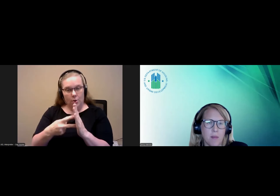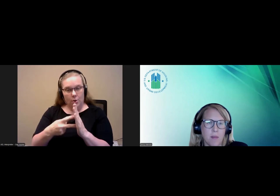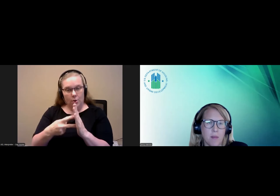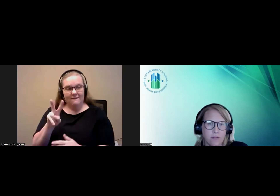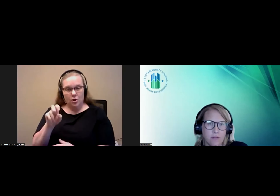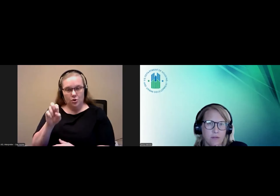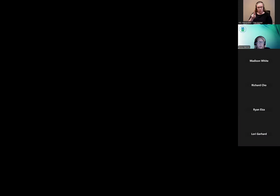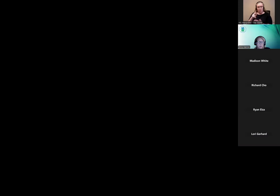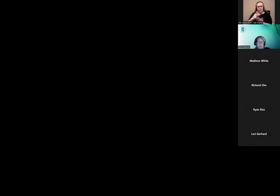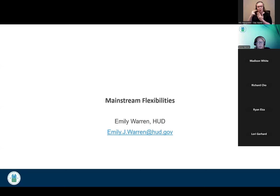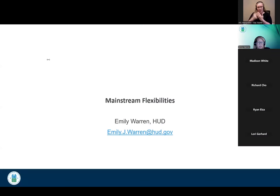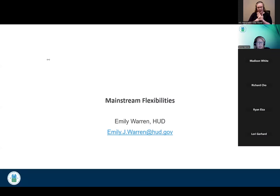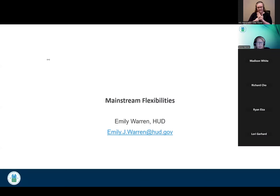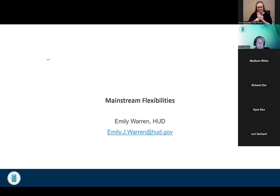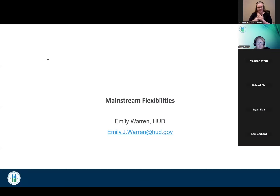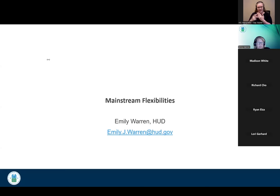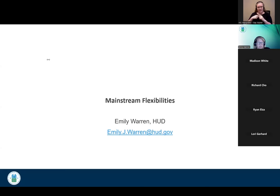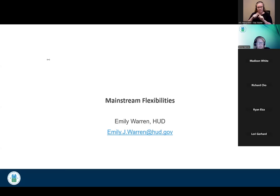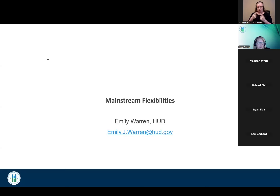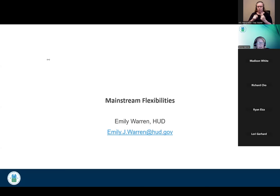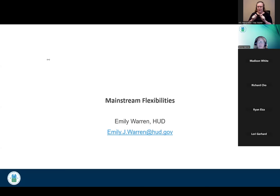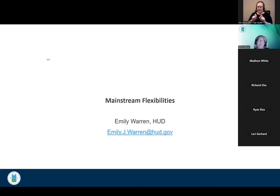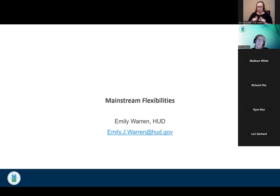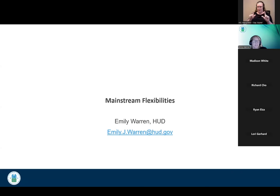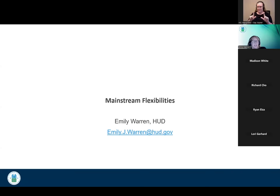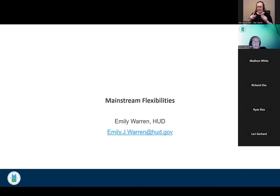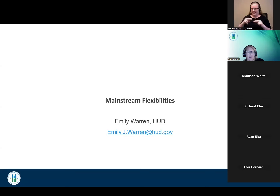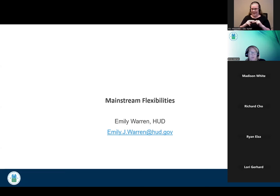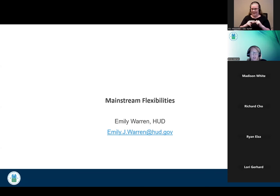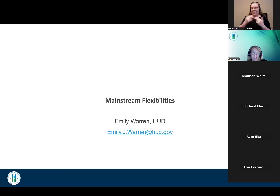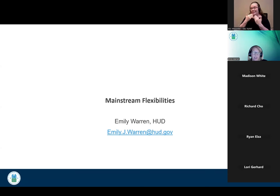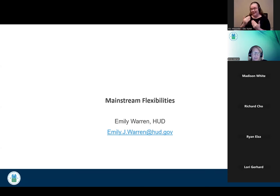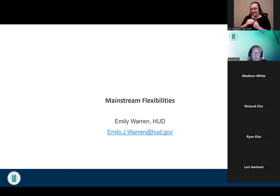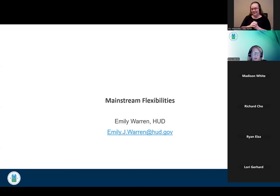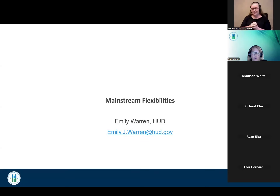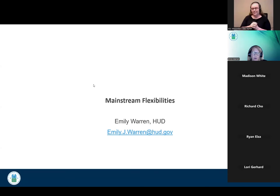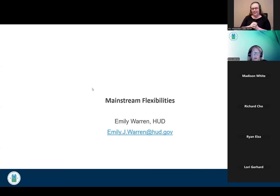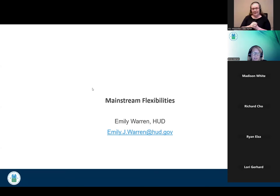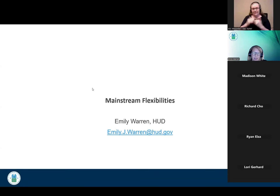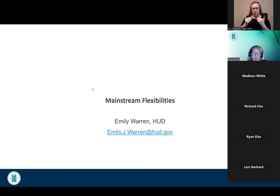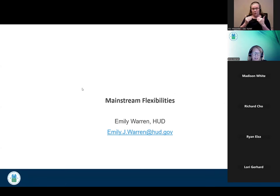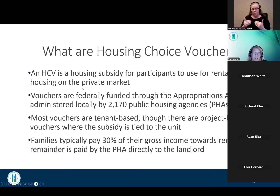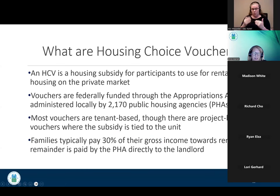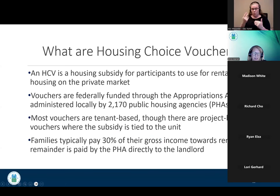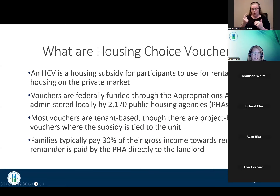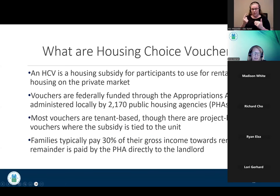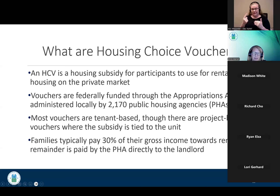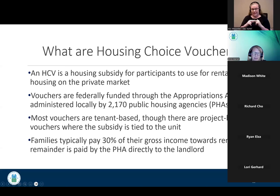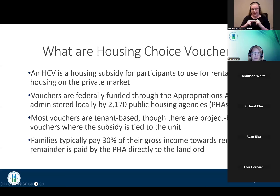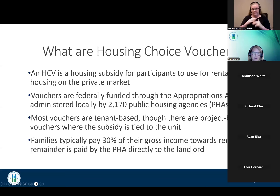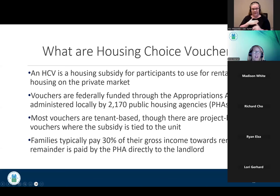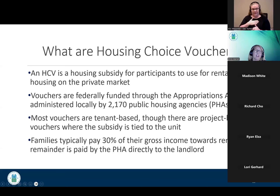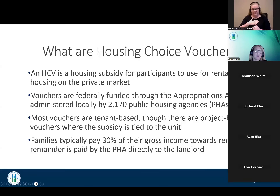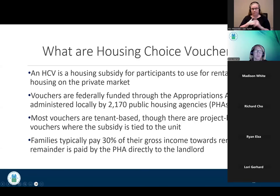And we can bring up the slidesâ€¦ Thanks. If you could go forward one. Thank you.